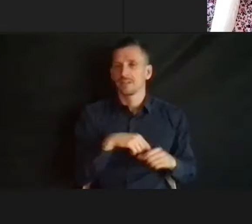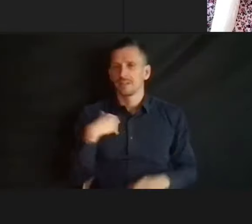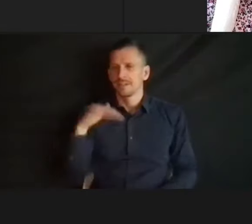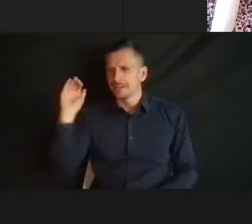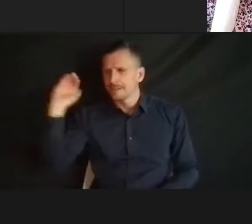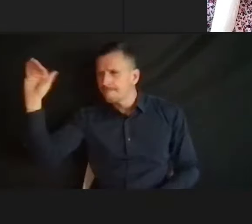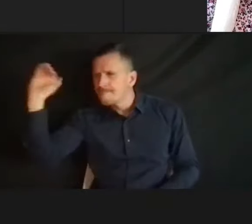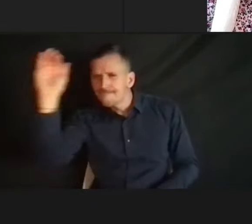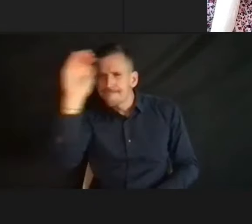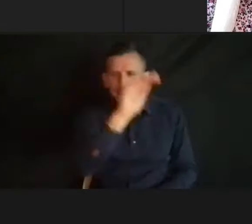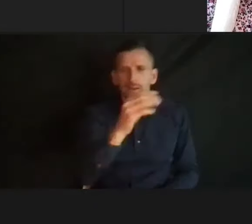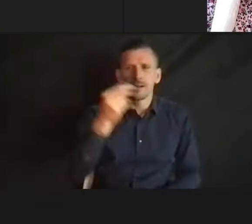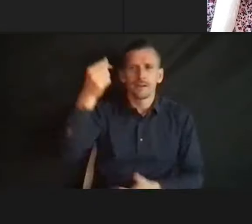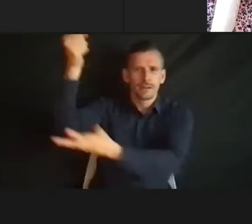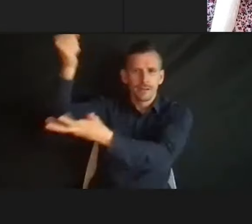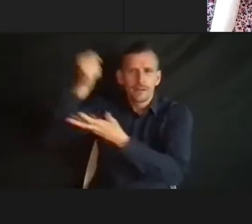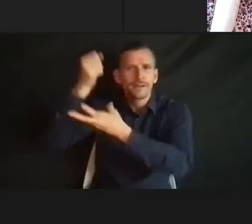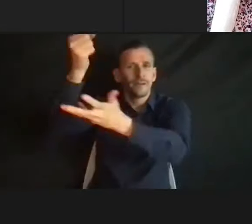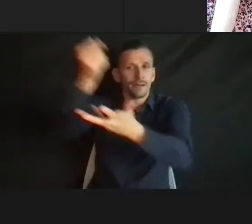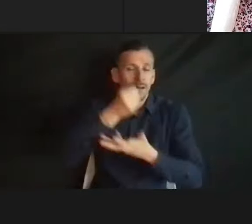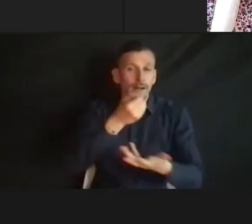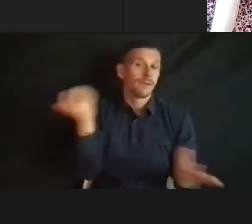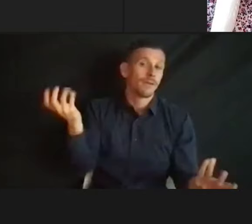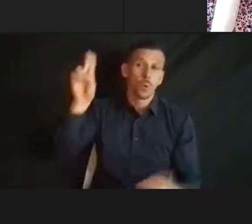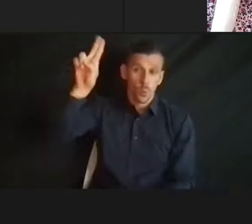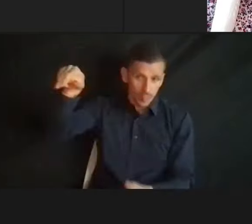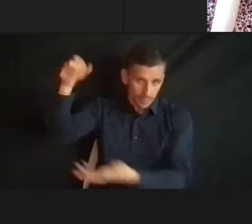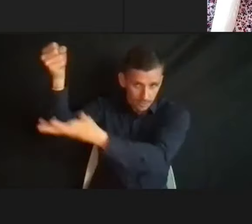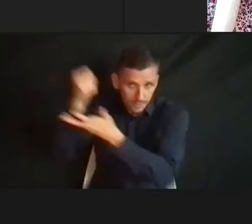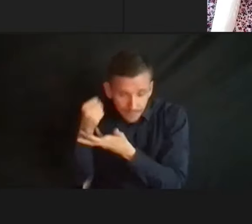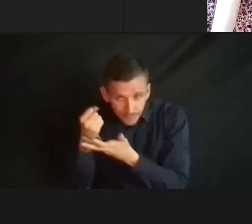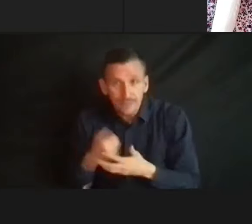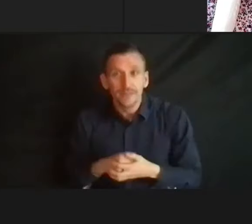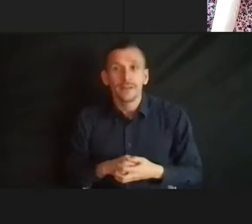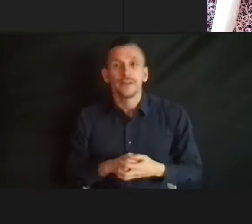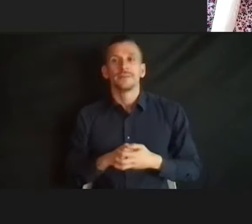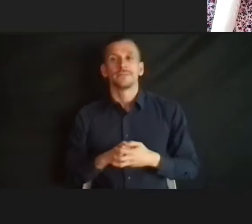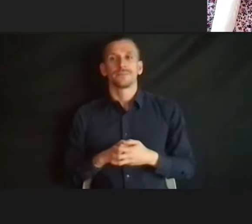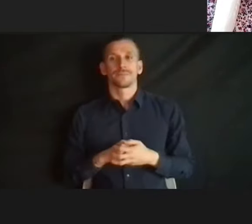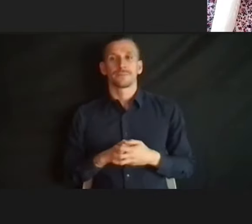such as the World Bank to channel the money into government is proven to not be enough. However,